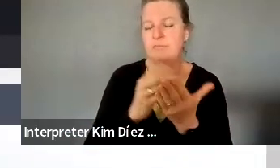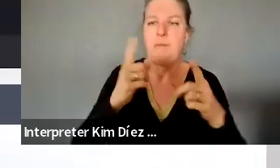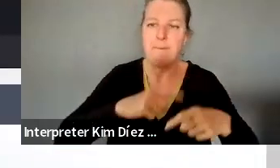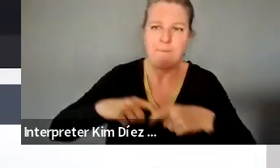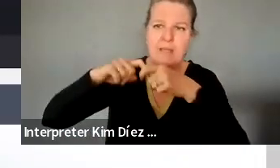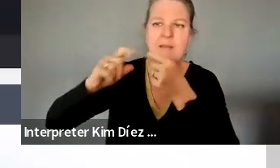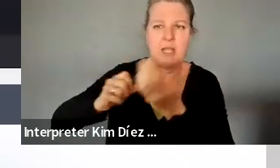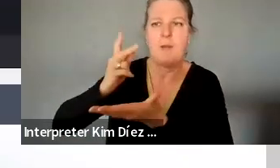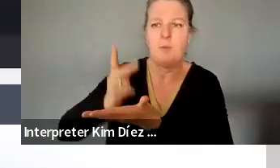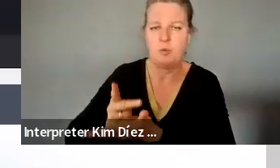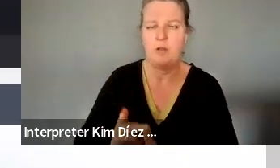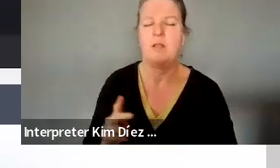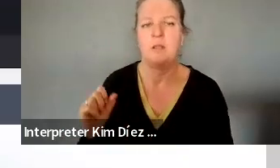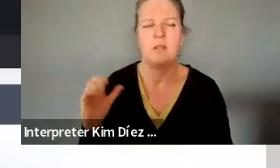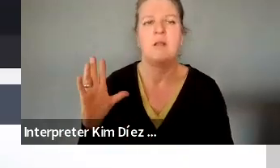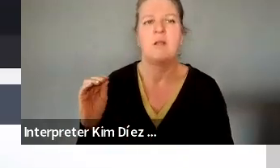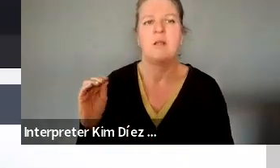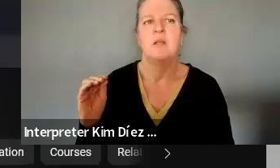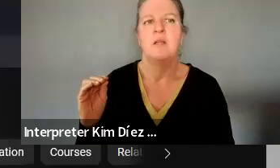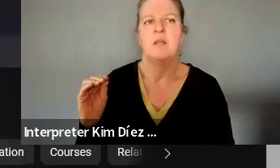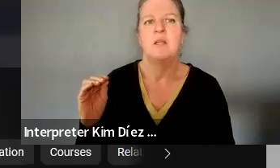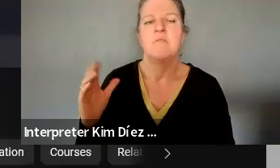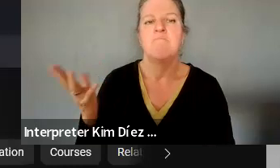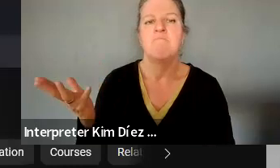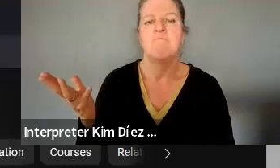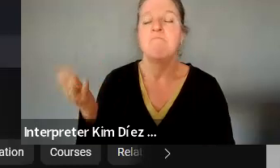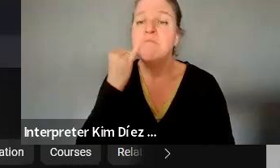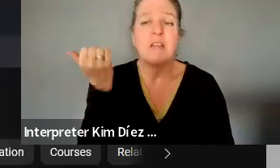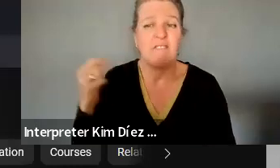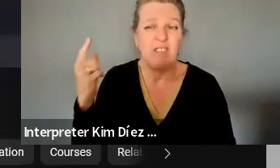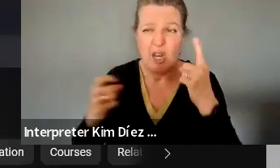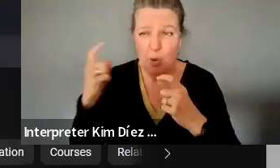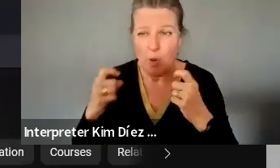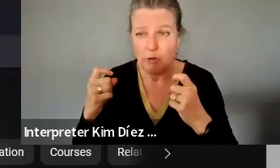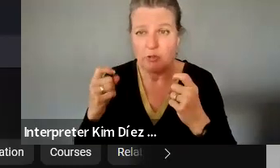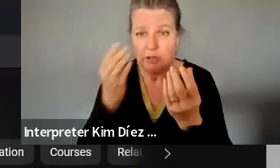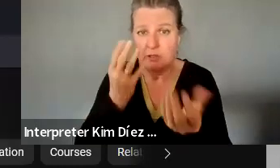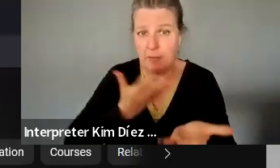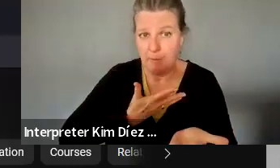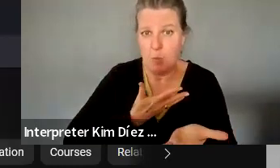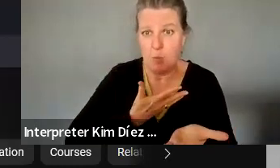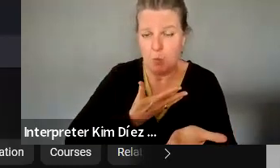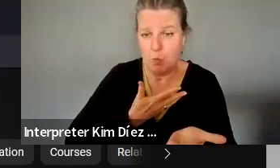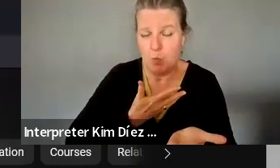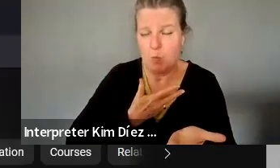So please let me know if there's any questions at this moment, but just to make sure,